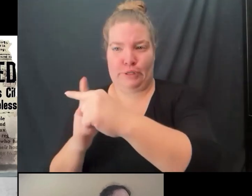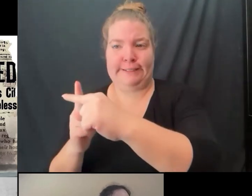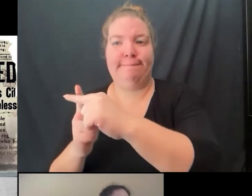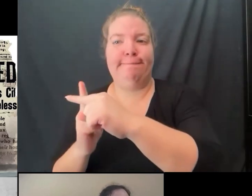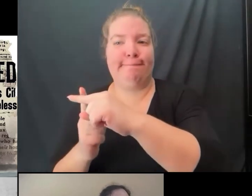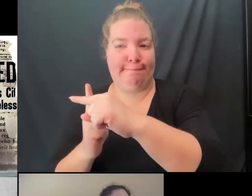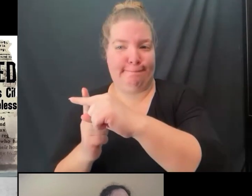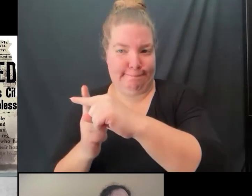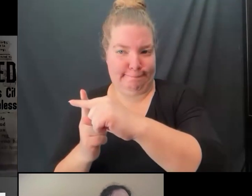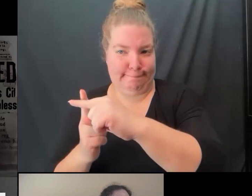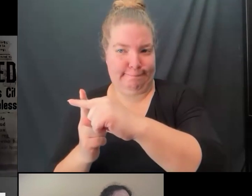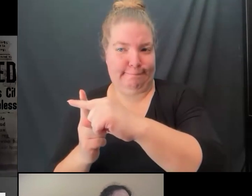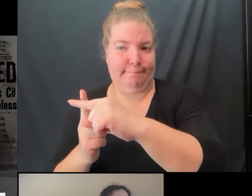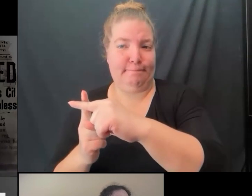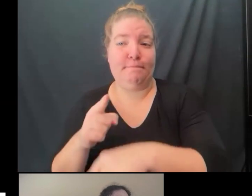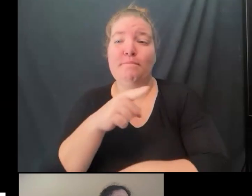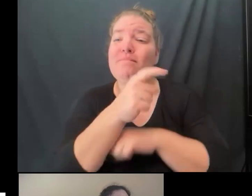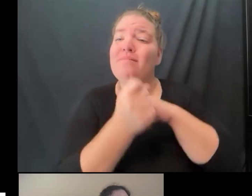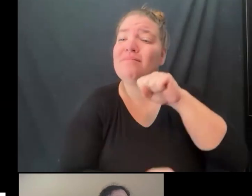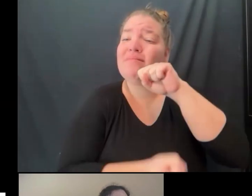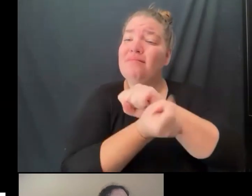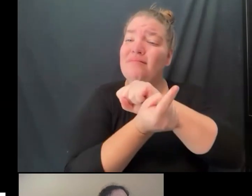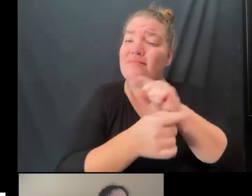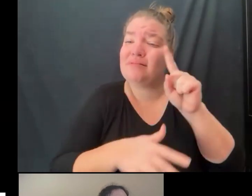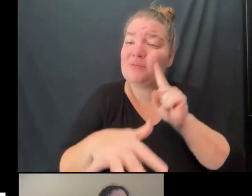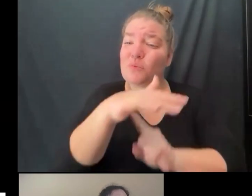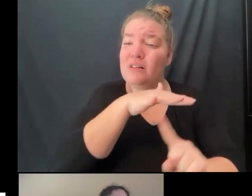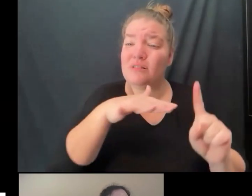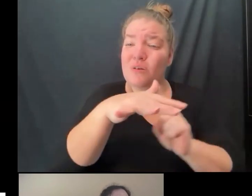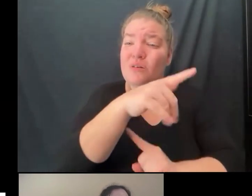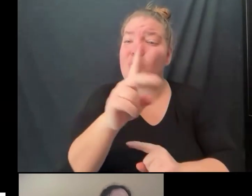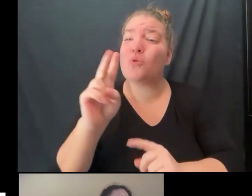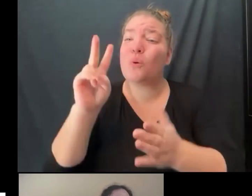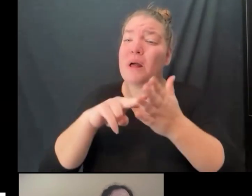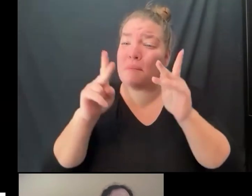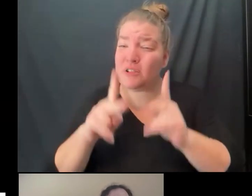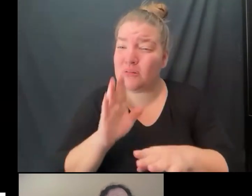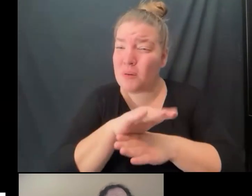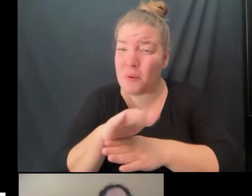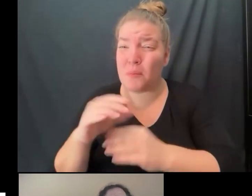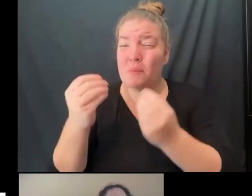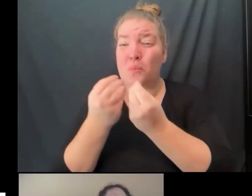And indeed, the silver lining was that that very year,